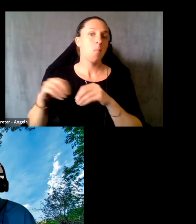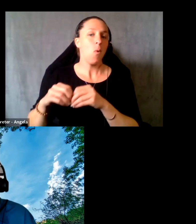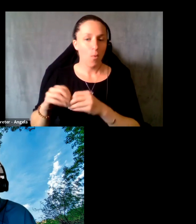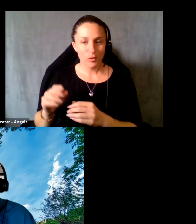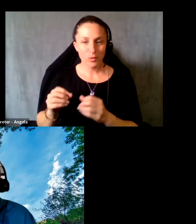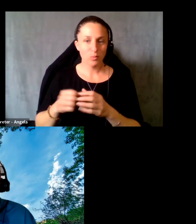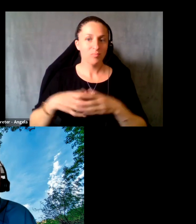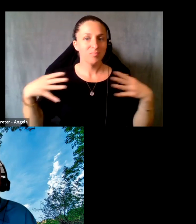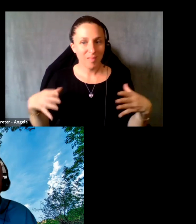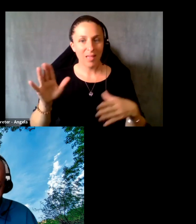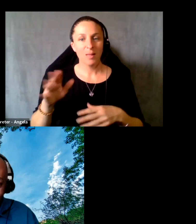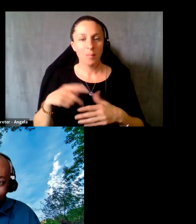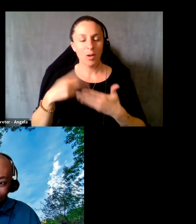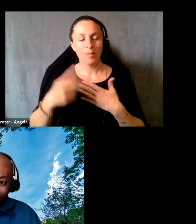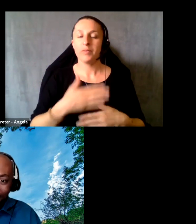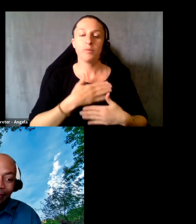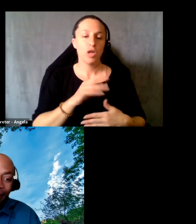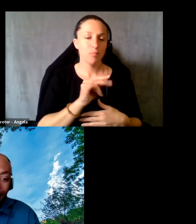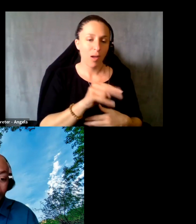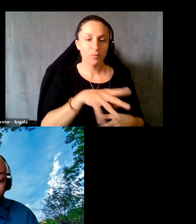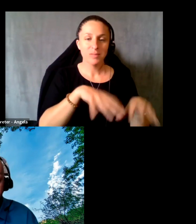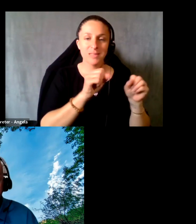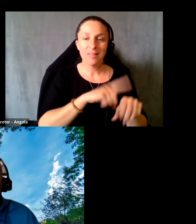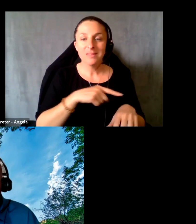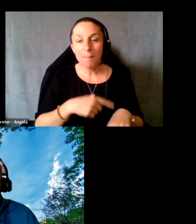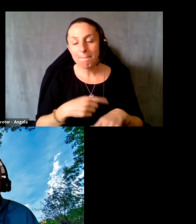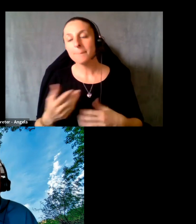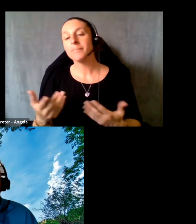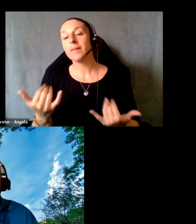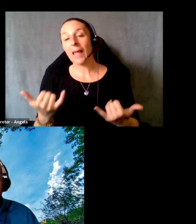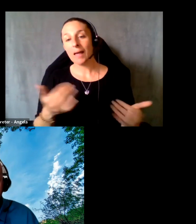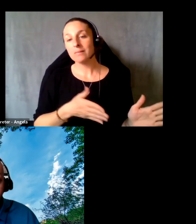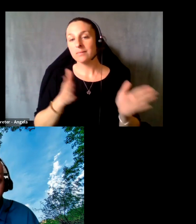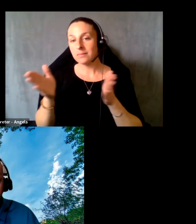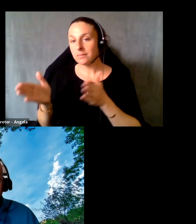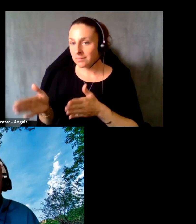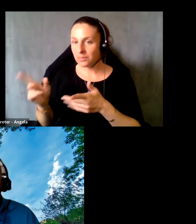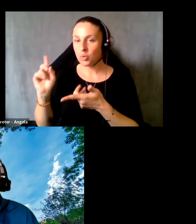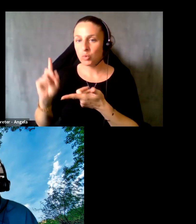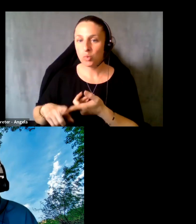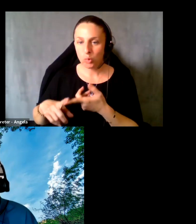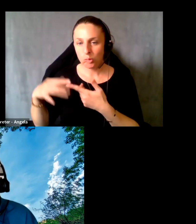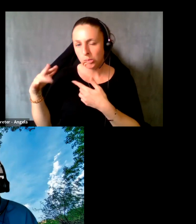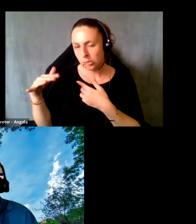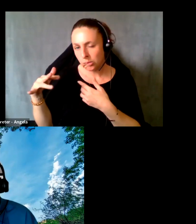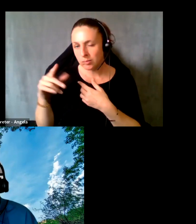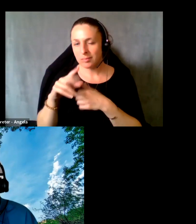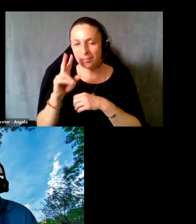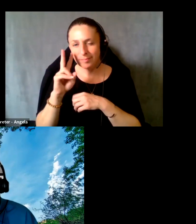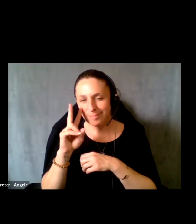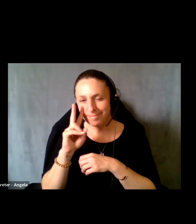you taking the time, and now we're gonna head over to… Sorry, let me pull my screen back